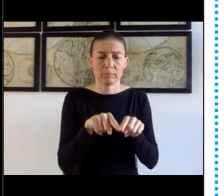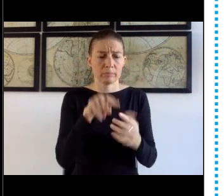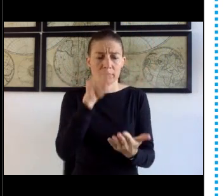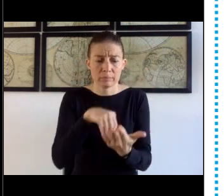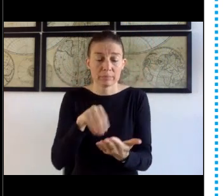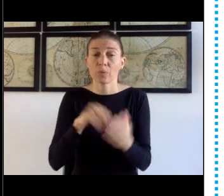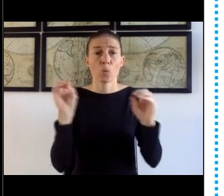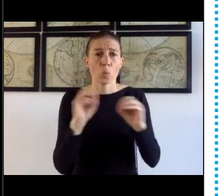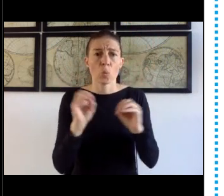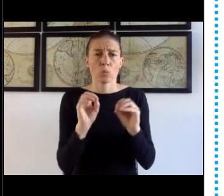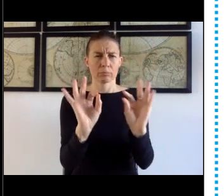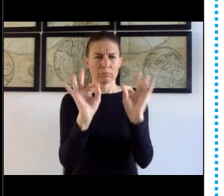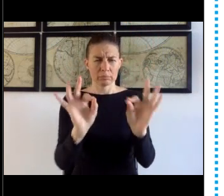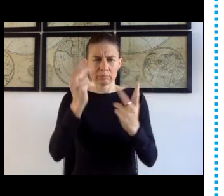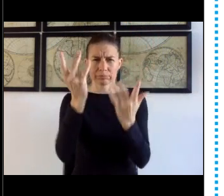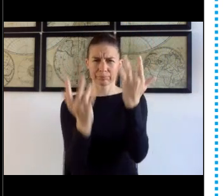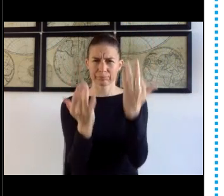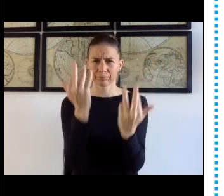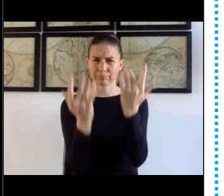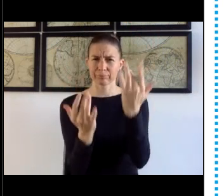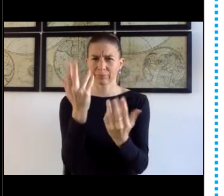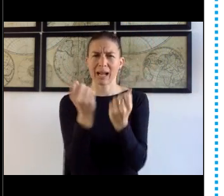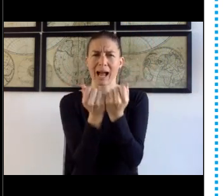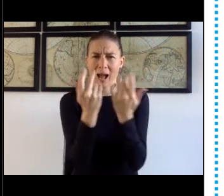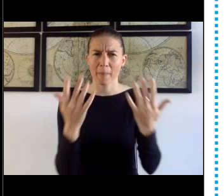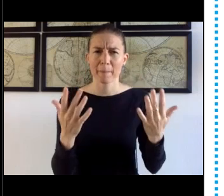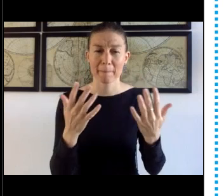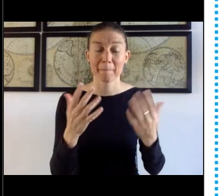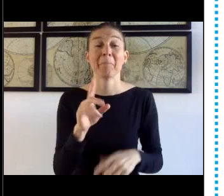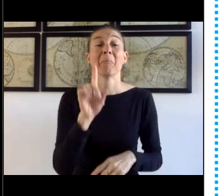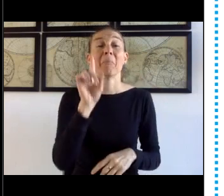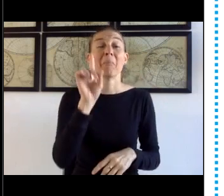But what we get through here from EDF even just from colleagues that travel